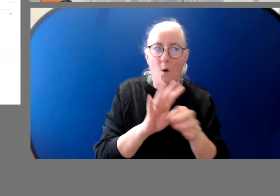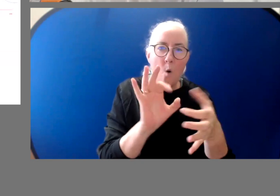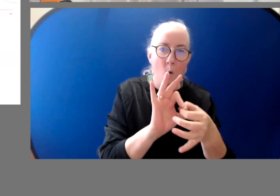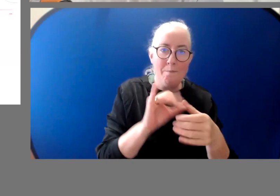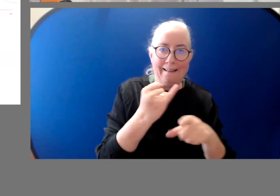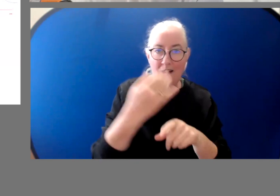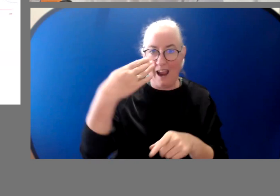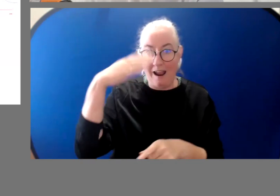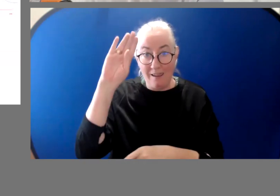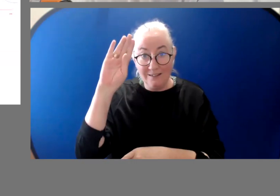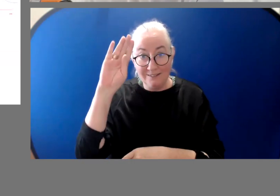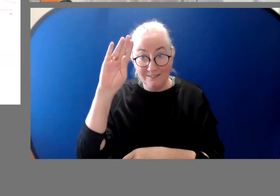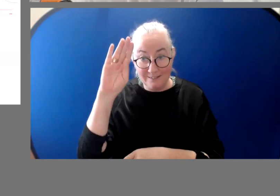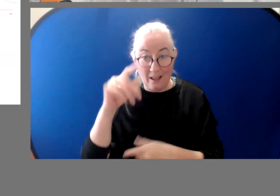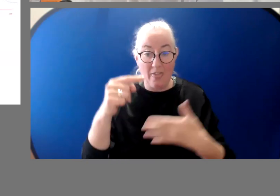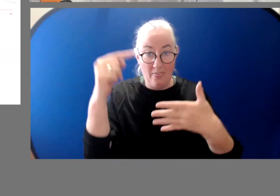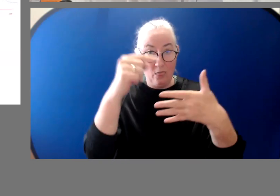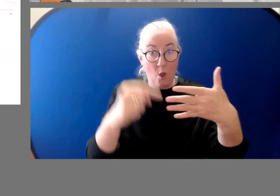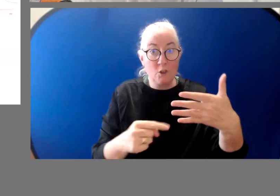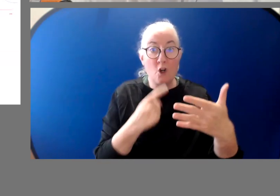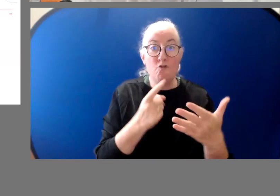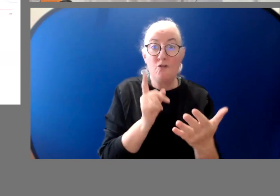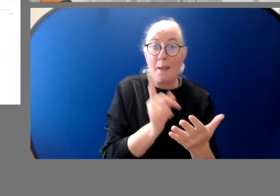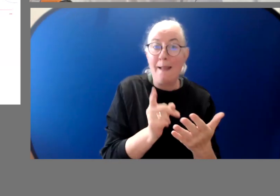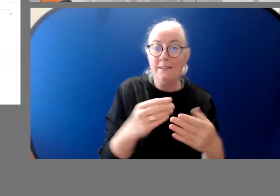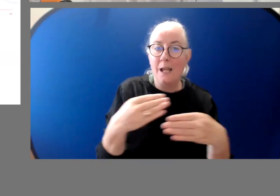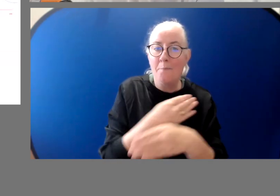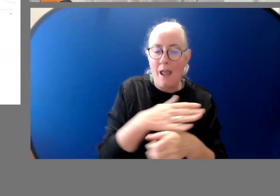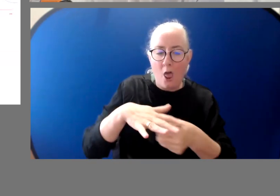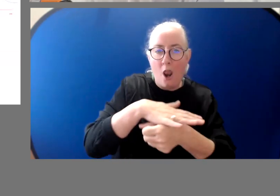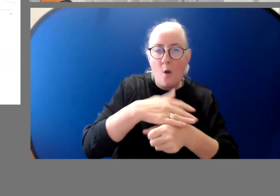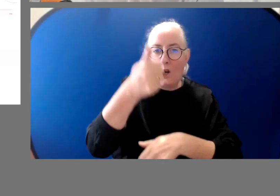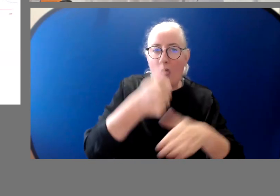which are being I suppose recommended by a number of local authorities now in relation to the design